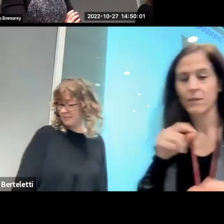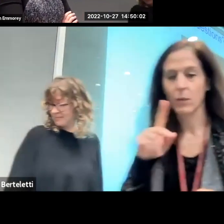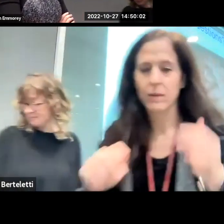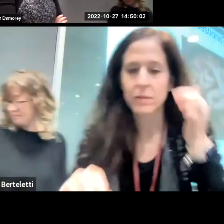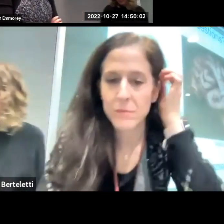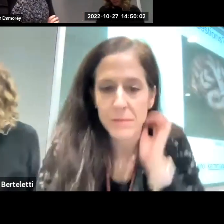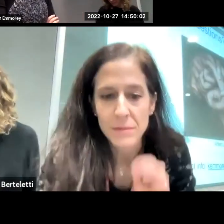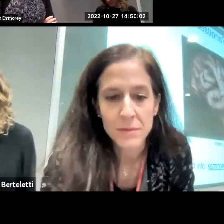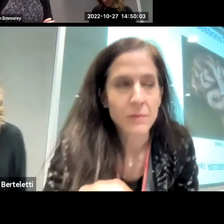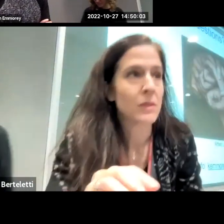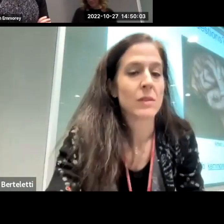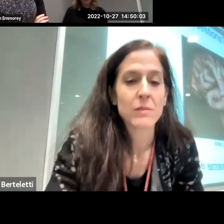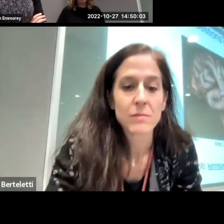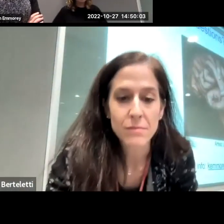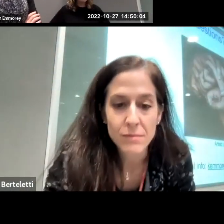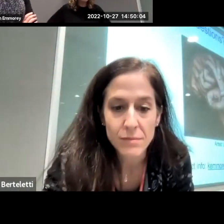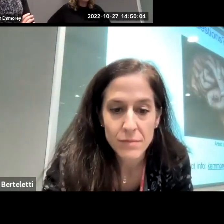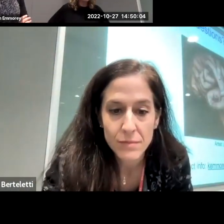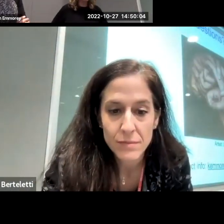to apologize.